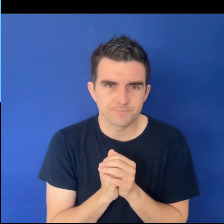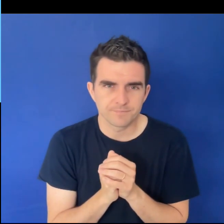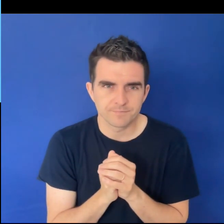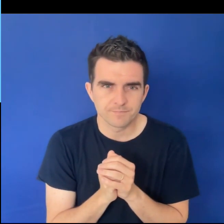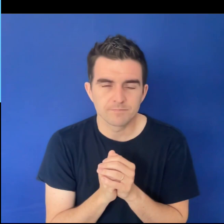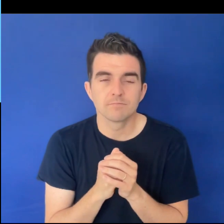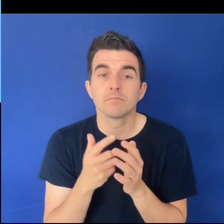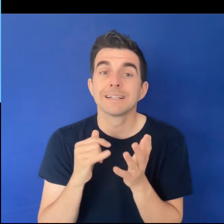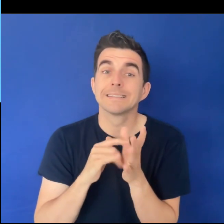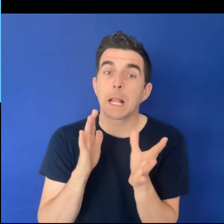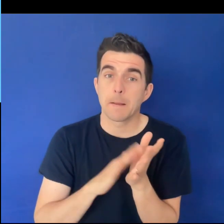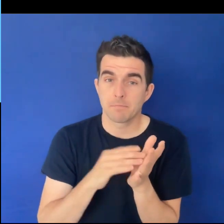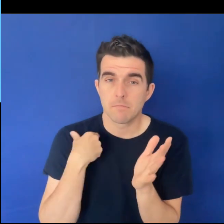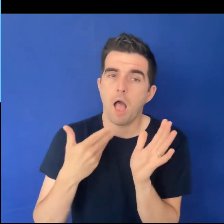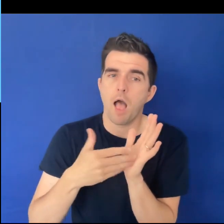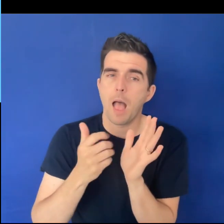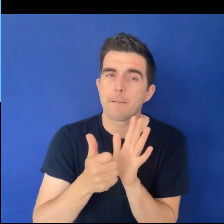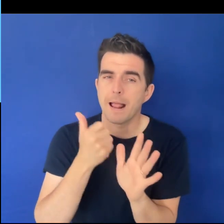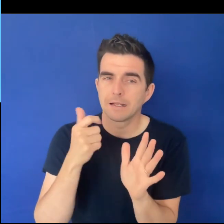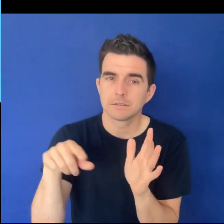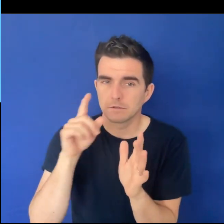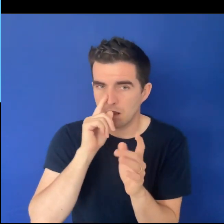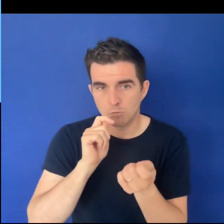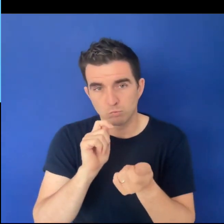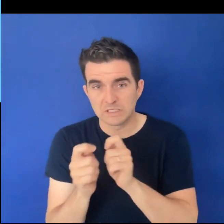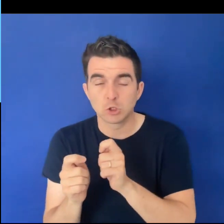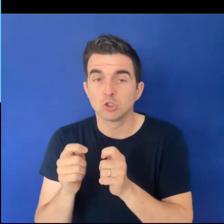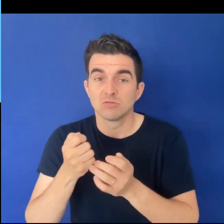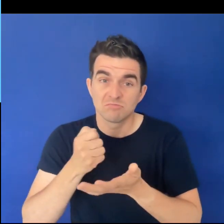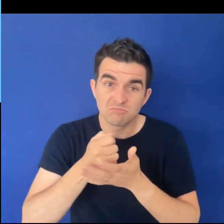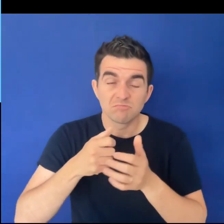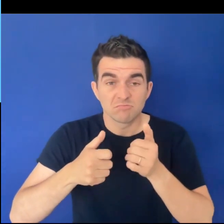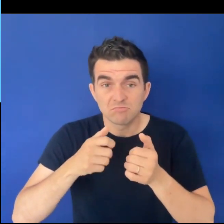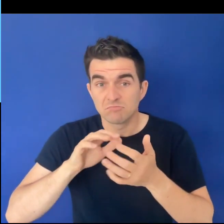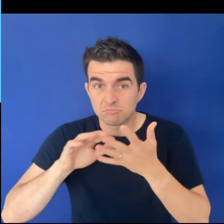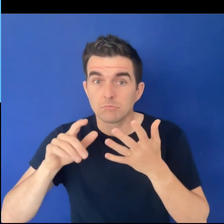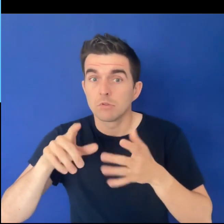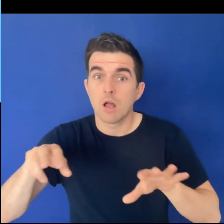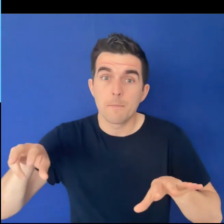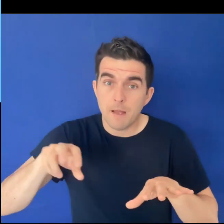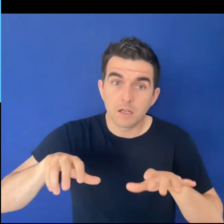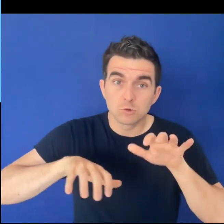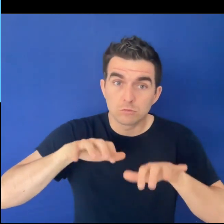On Steam, we also added the ability to switch controls on demand. This means that if you’re playing with a mouse and keyboard,